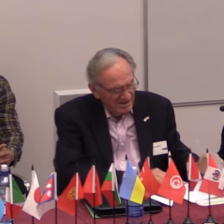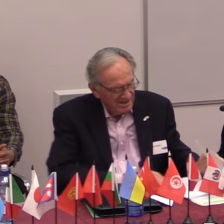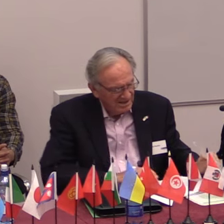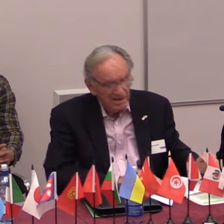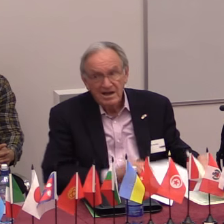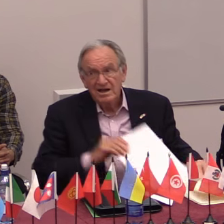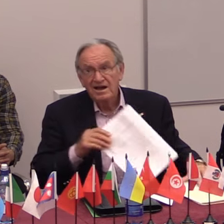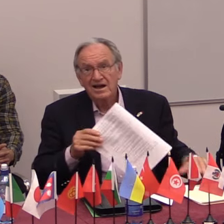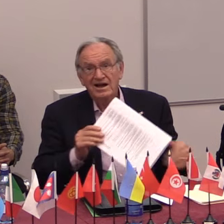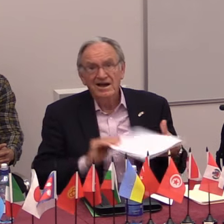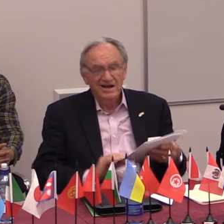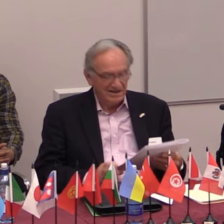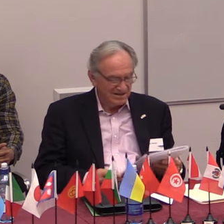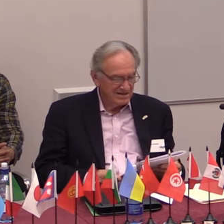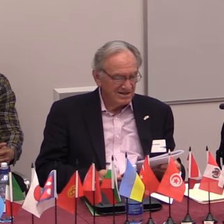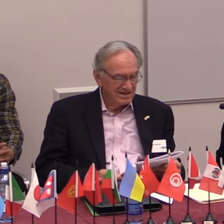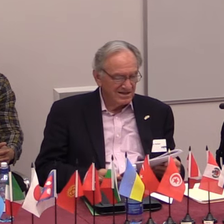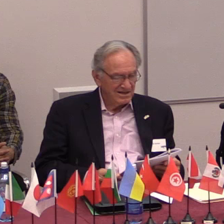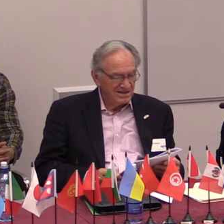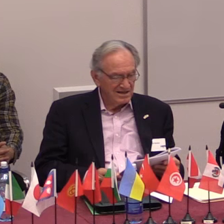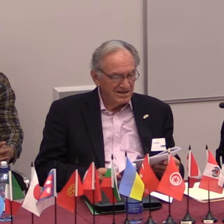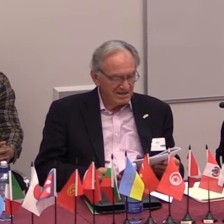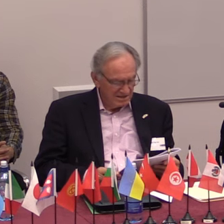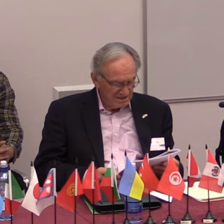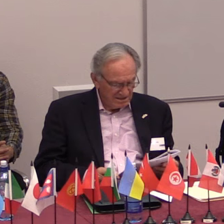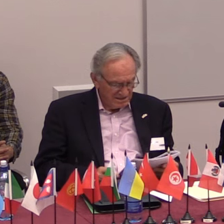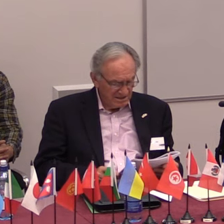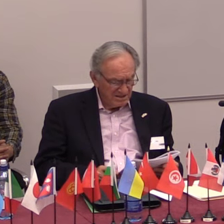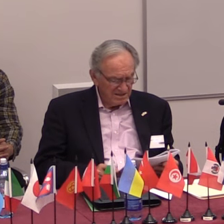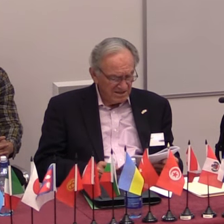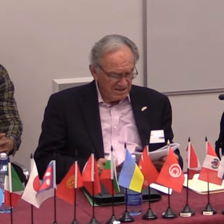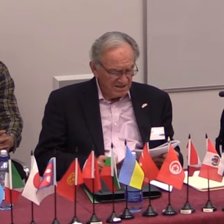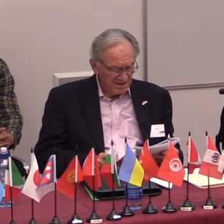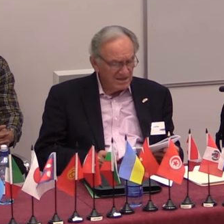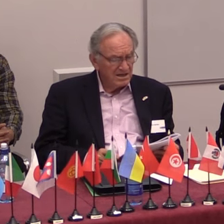a few other different places around the world as well, so just to welcome you.